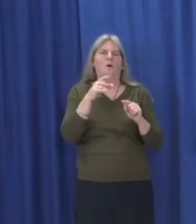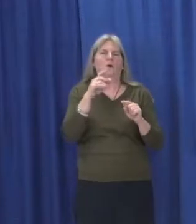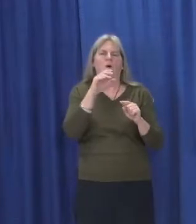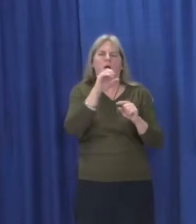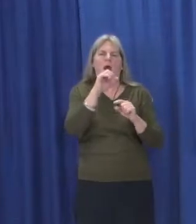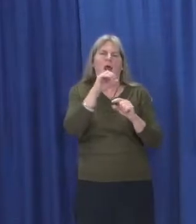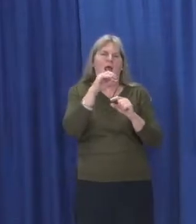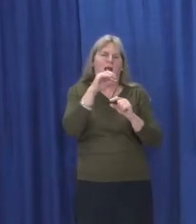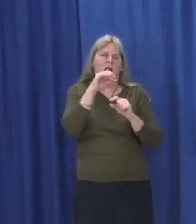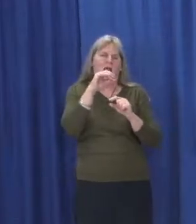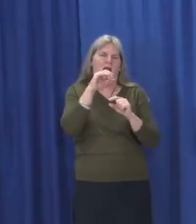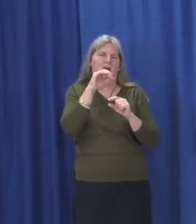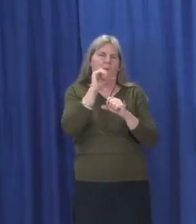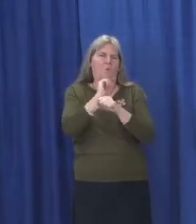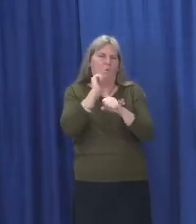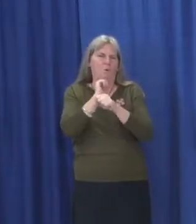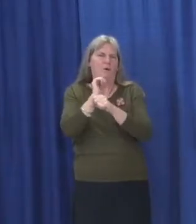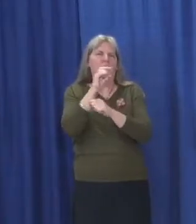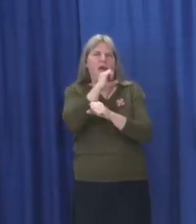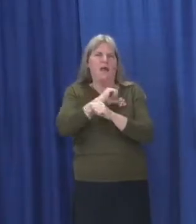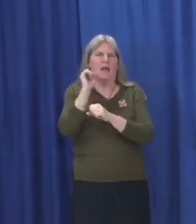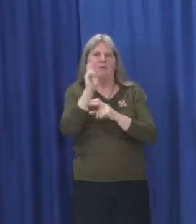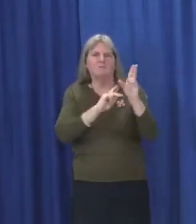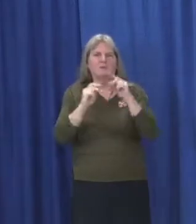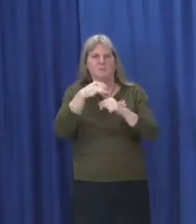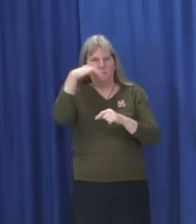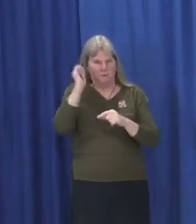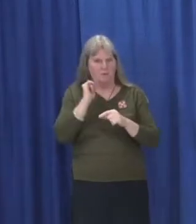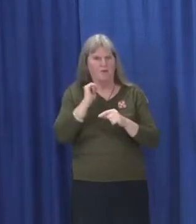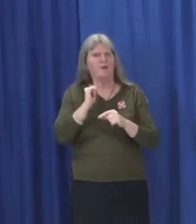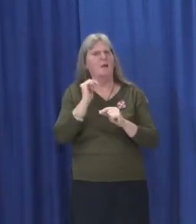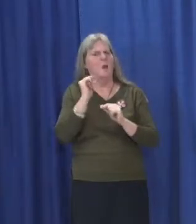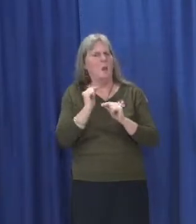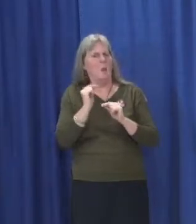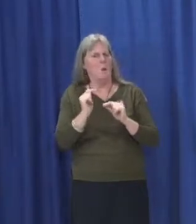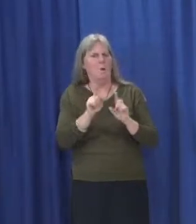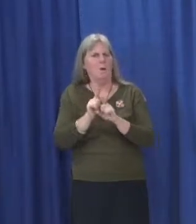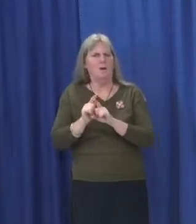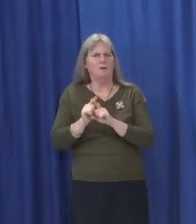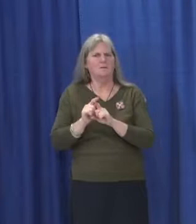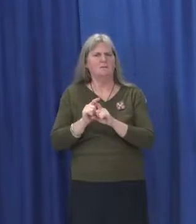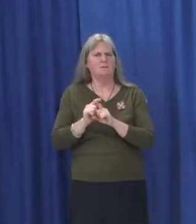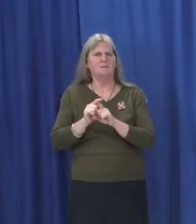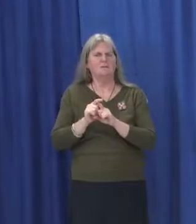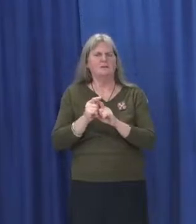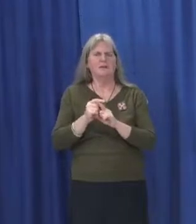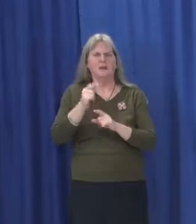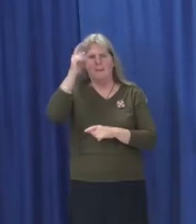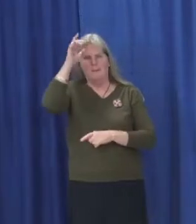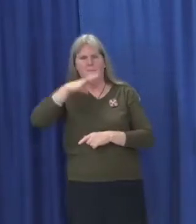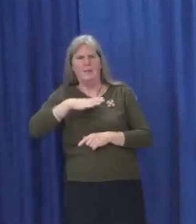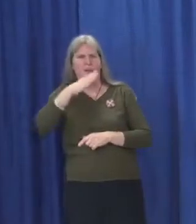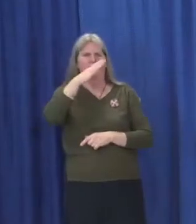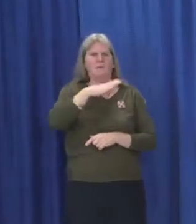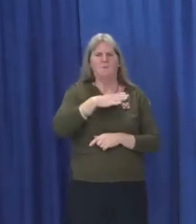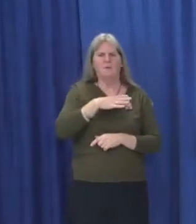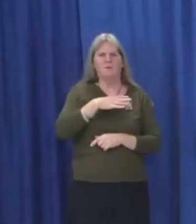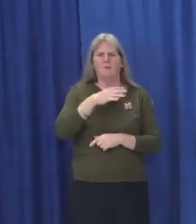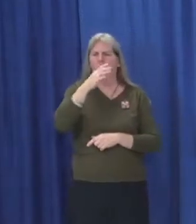average and age-old rivalry between men and women, women are